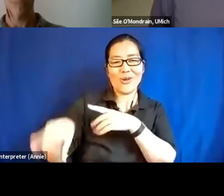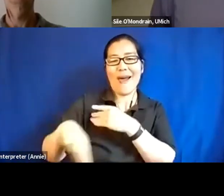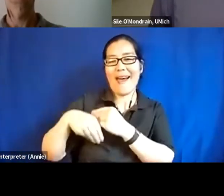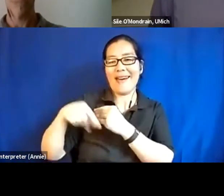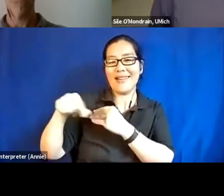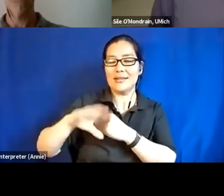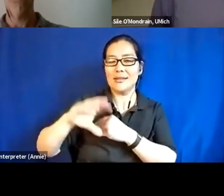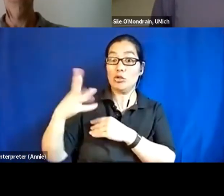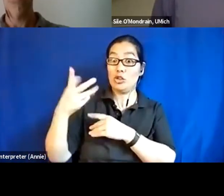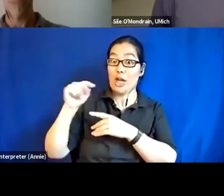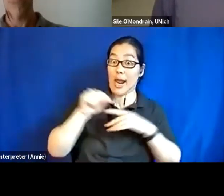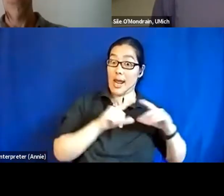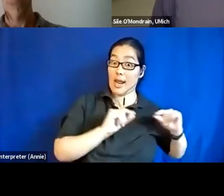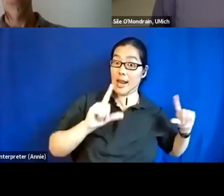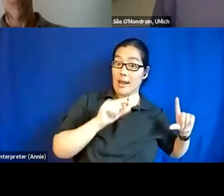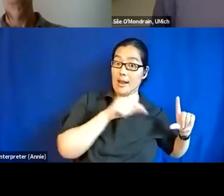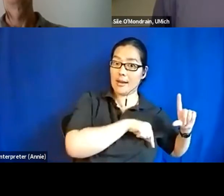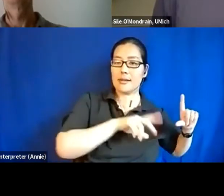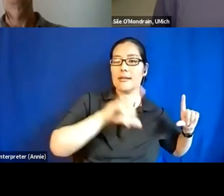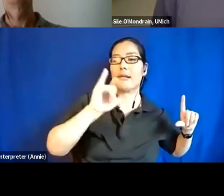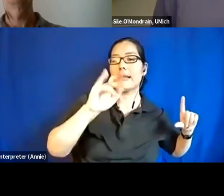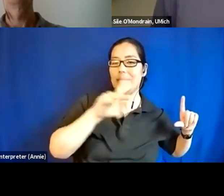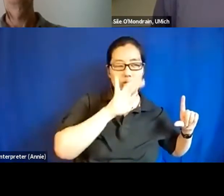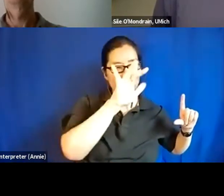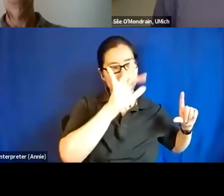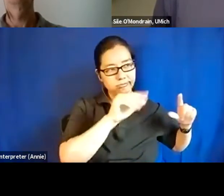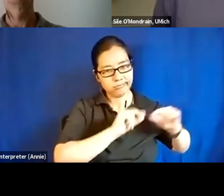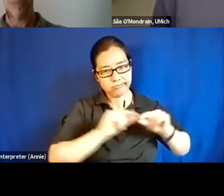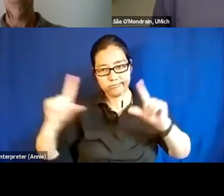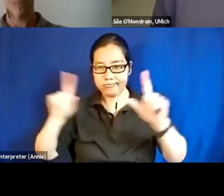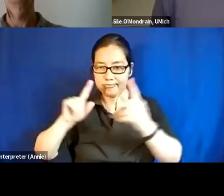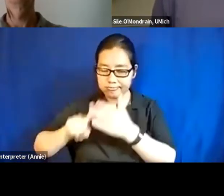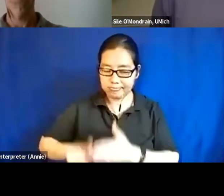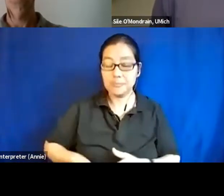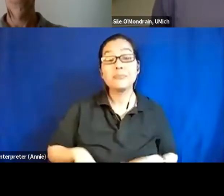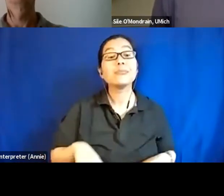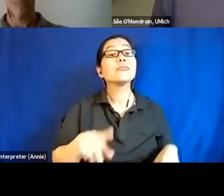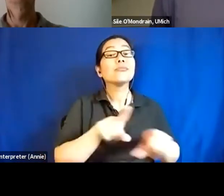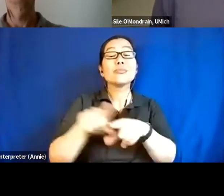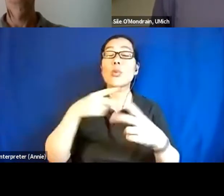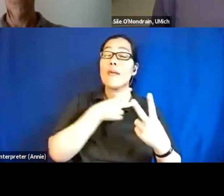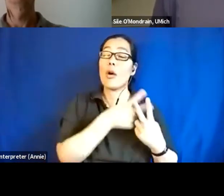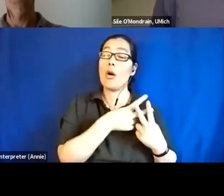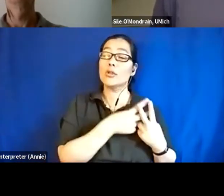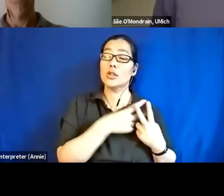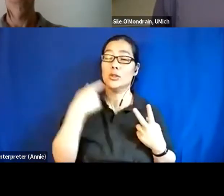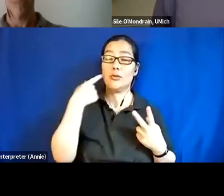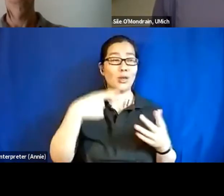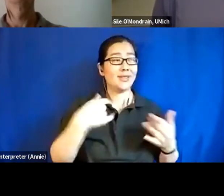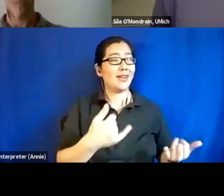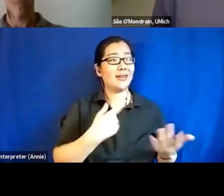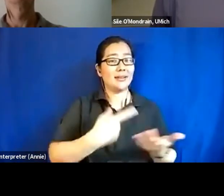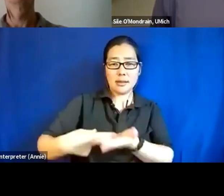attendee directory. Finally we have a hashtag for anybody who is live tweeting.